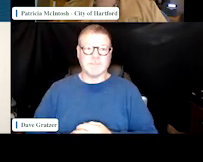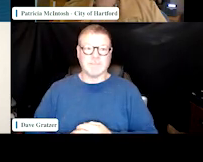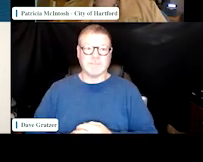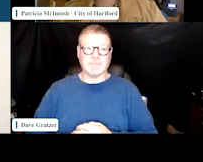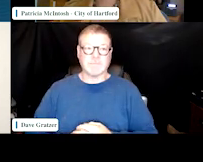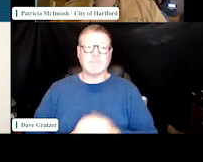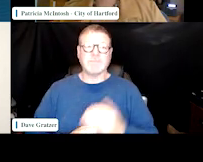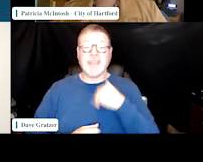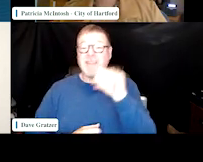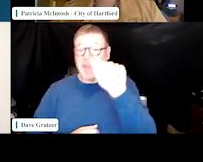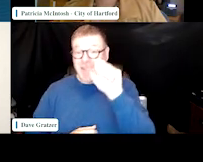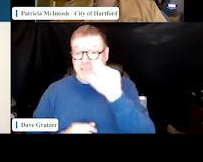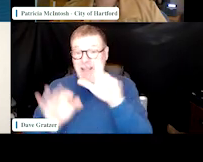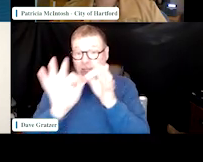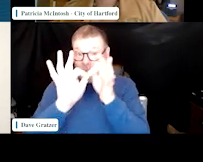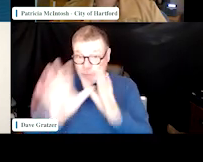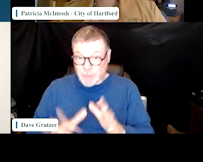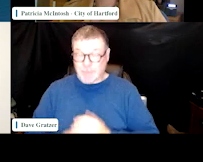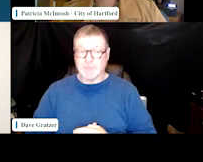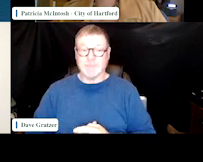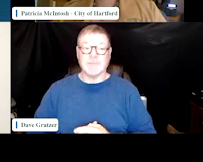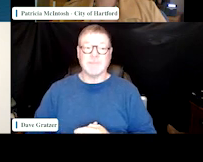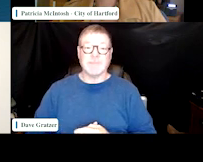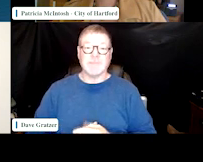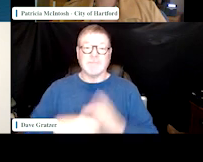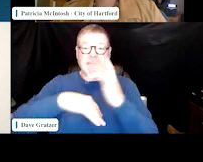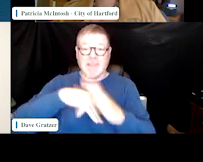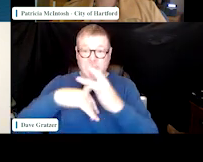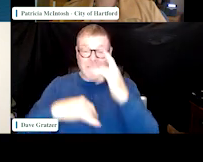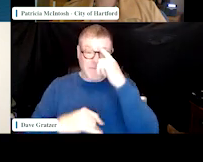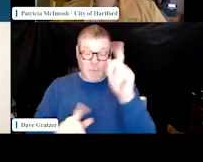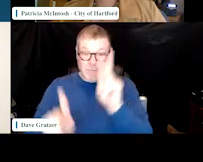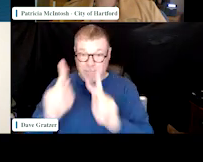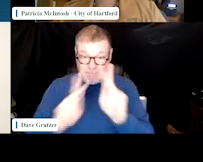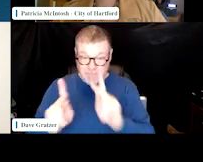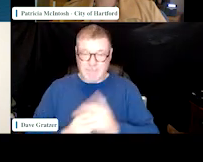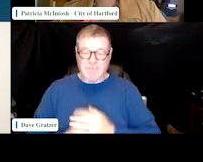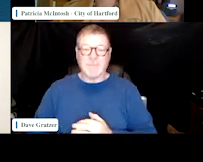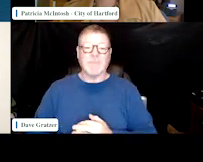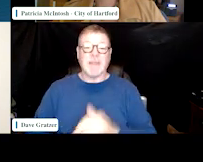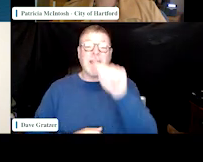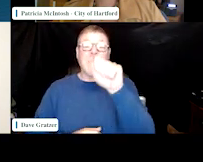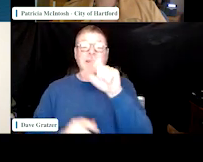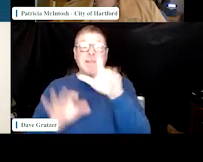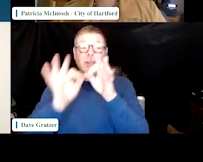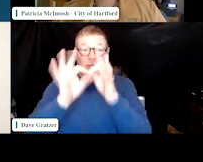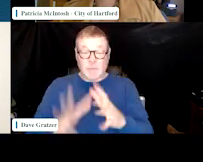We have ASL interpretation available for this webinar. The ASL interpreters for this meeting